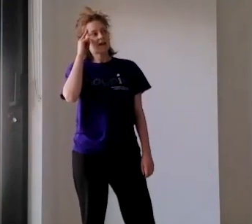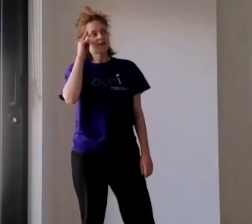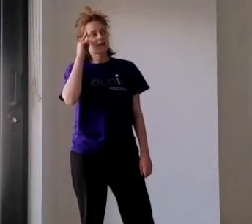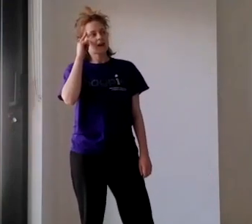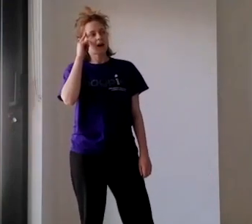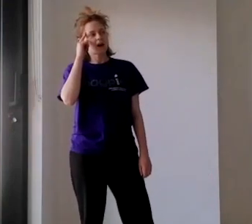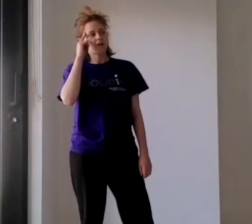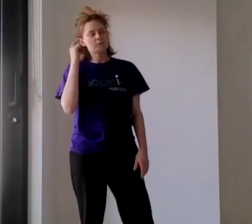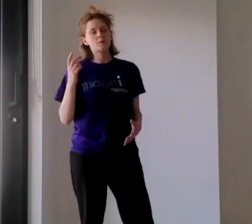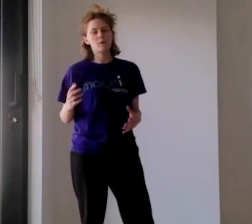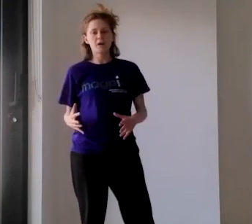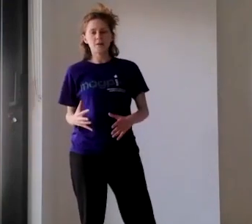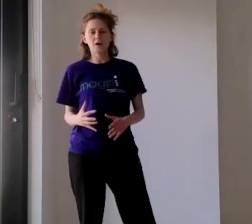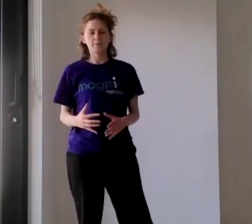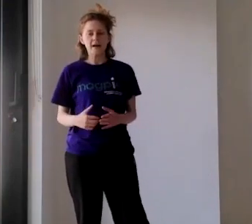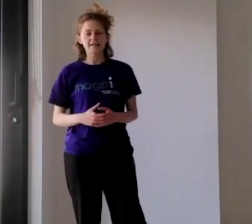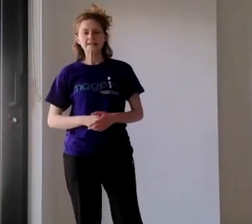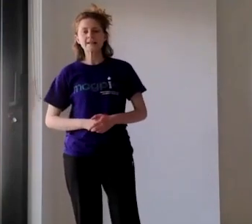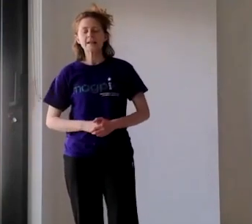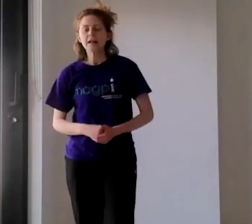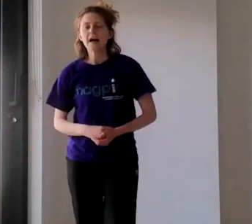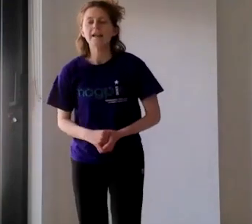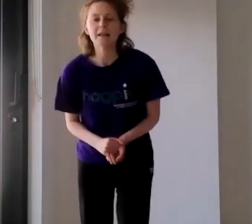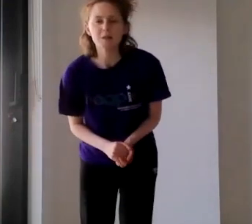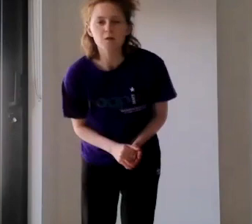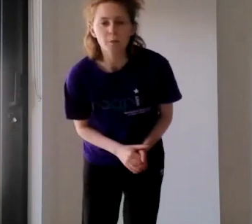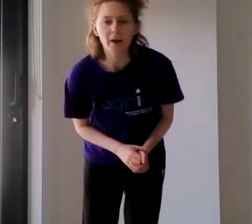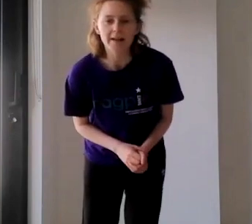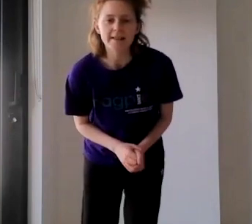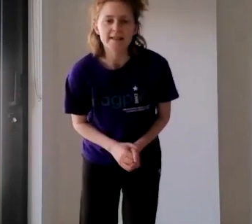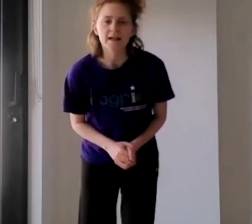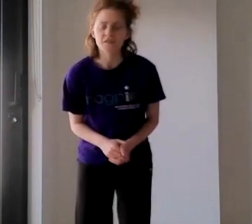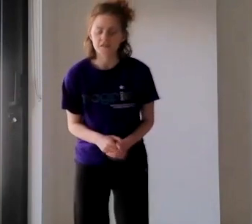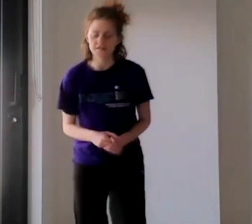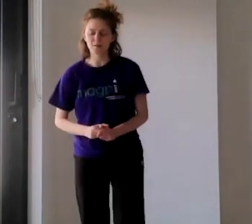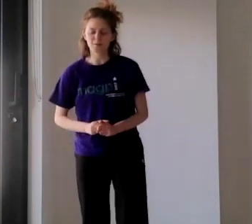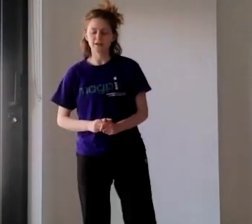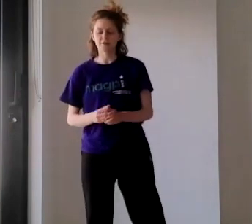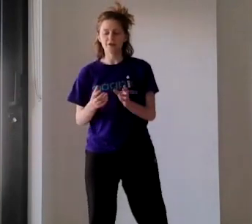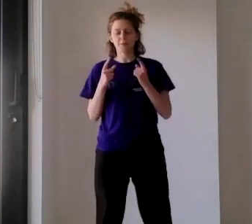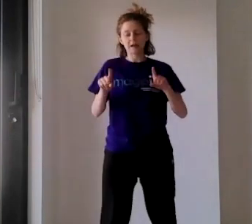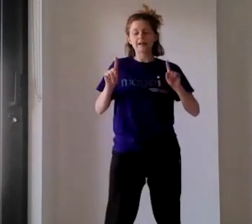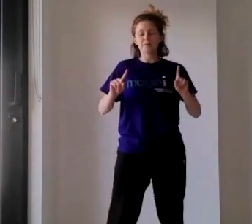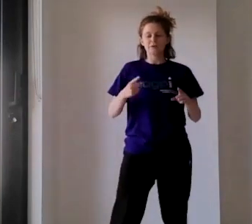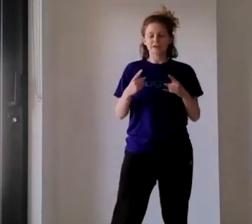think at home what might work best and let's do a practice now so simon if you could play the music